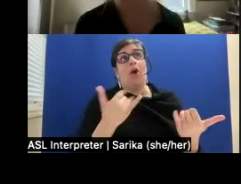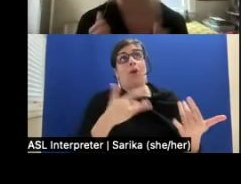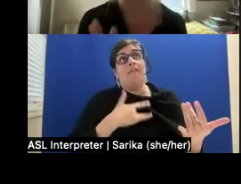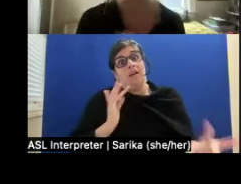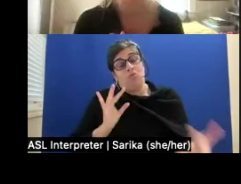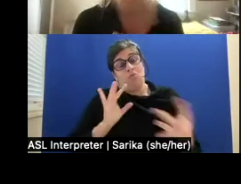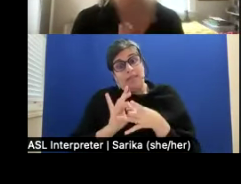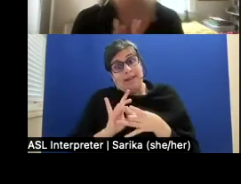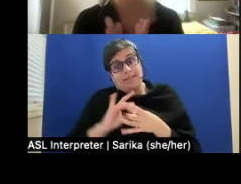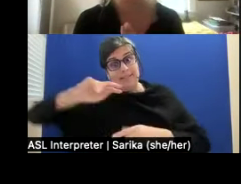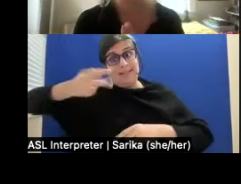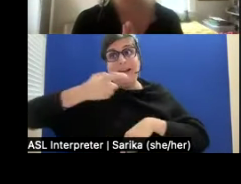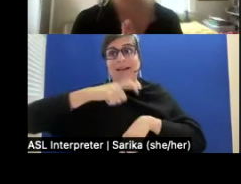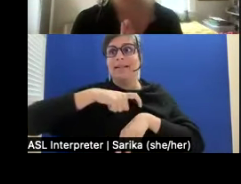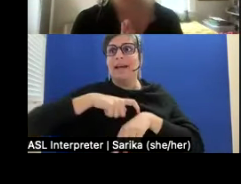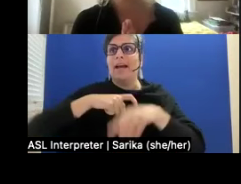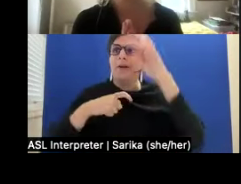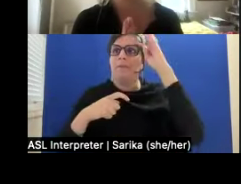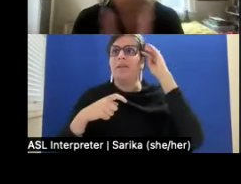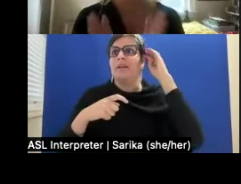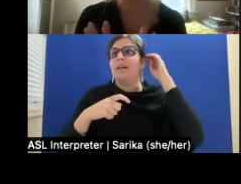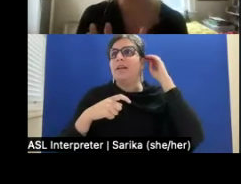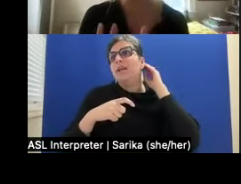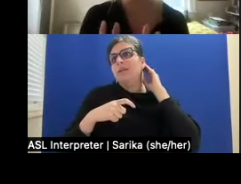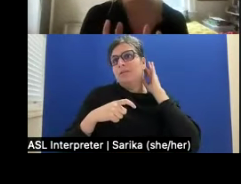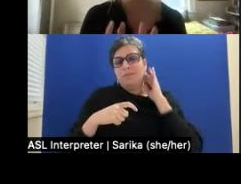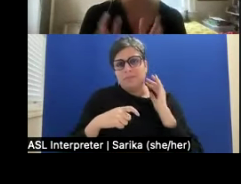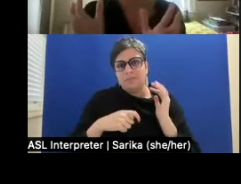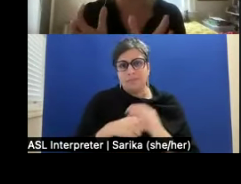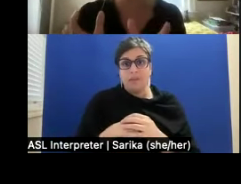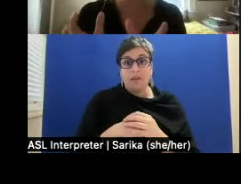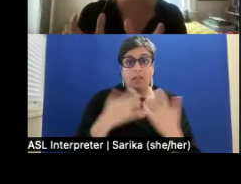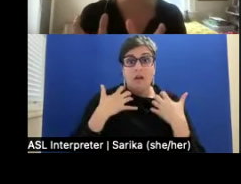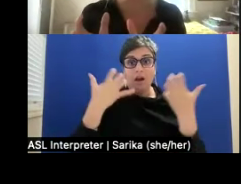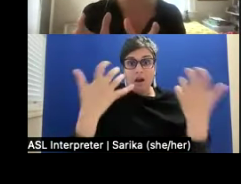But anyway, the audience perform that work, they embody that work.